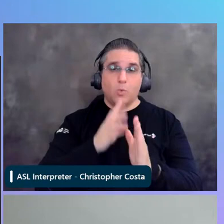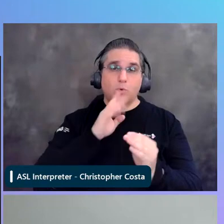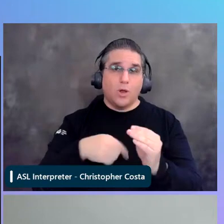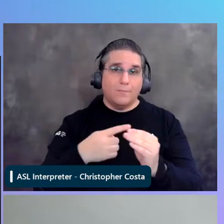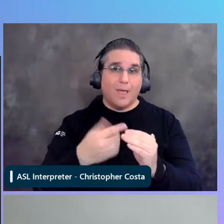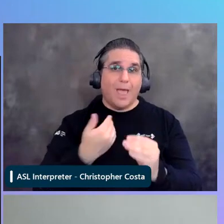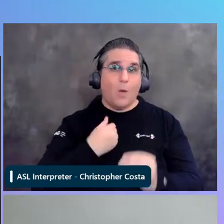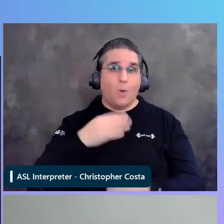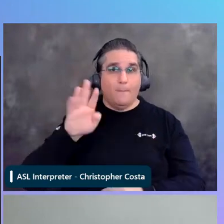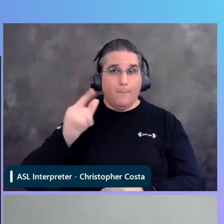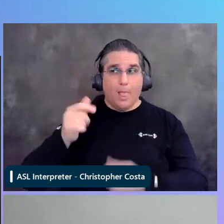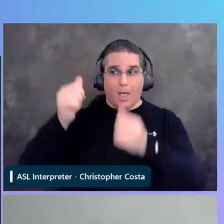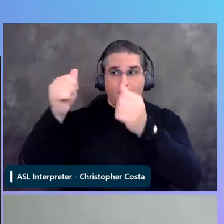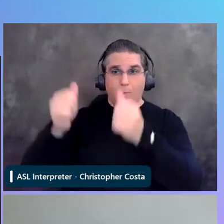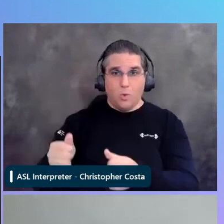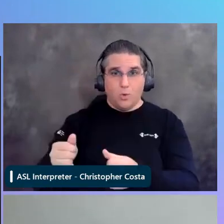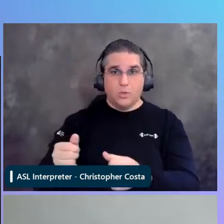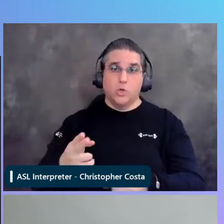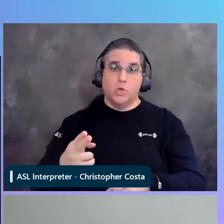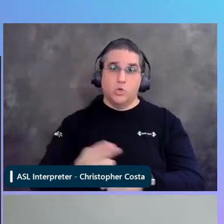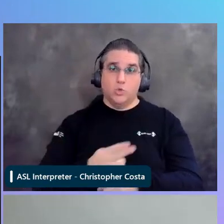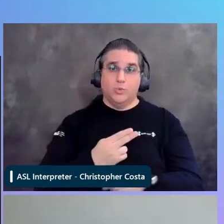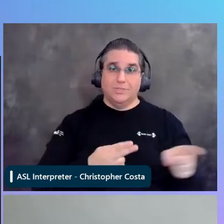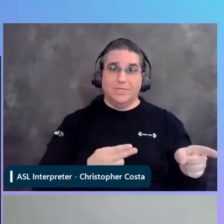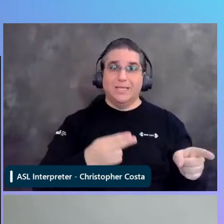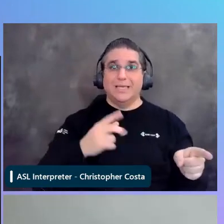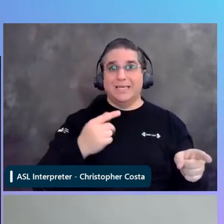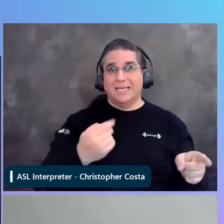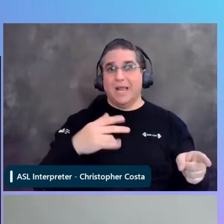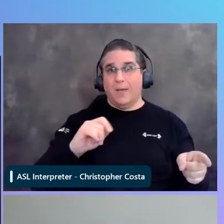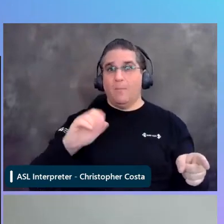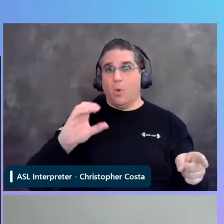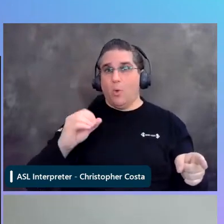Copilot chat into your own personal AI assistant for